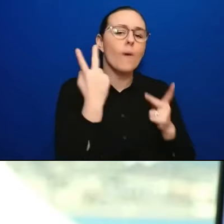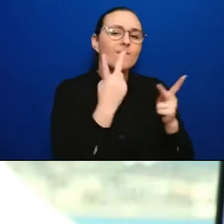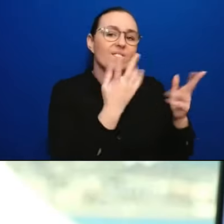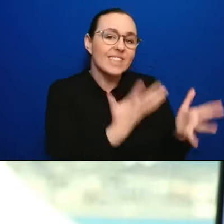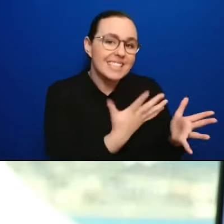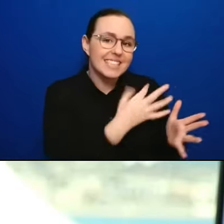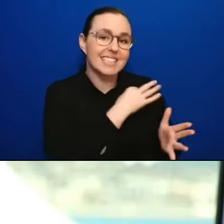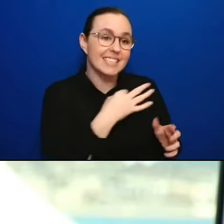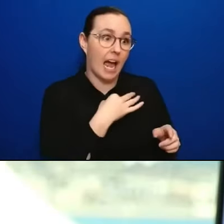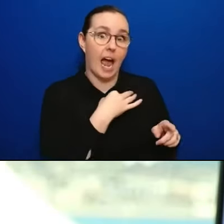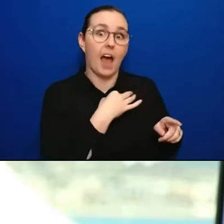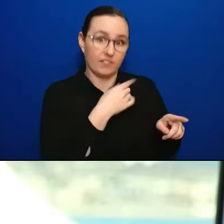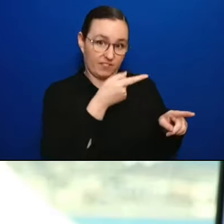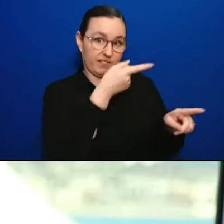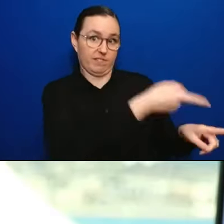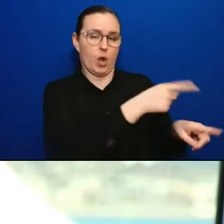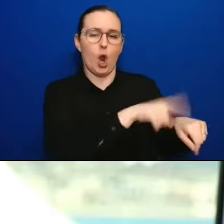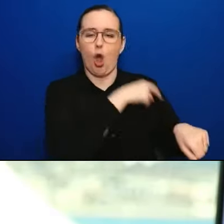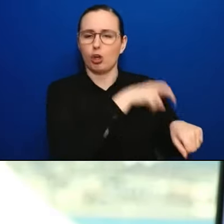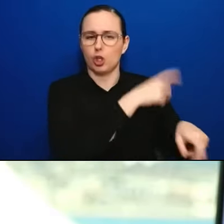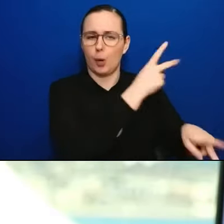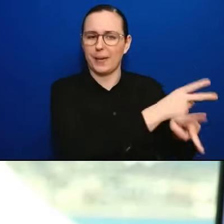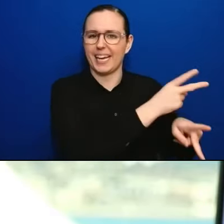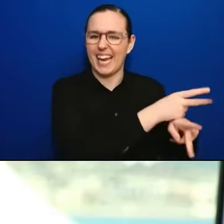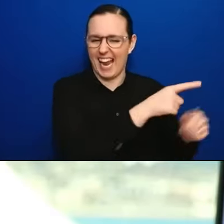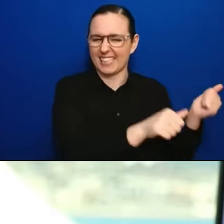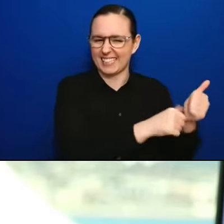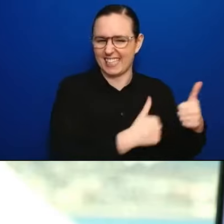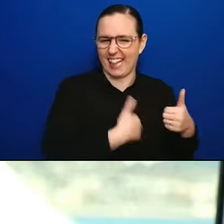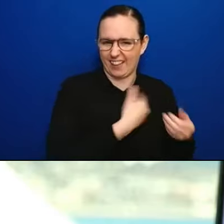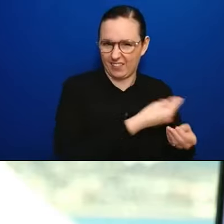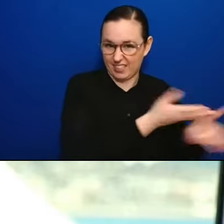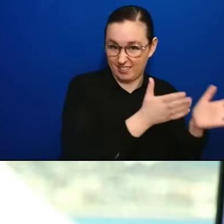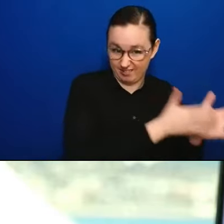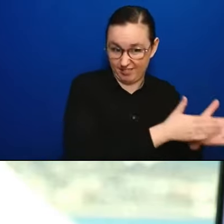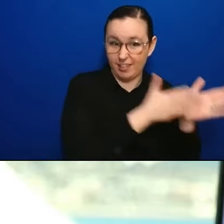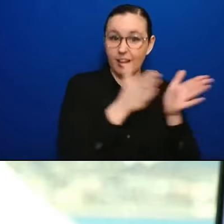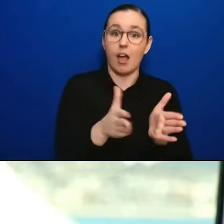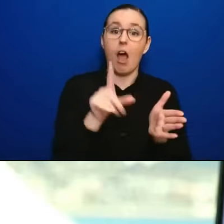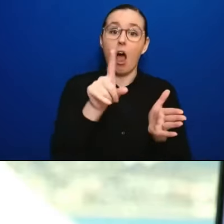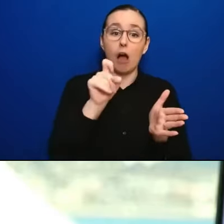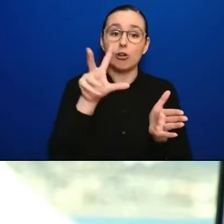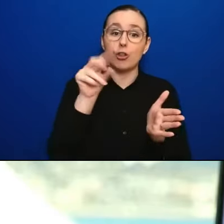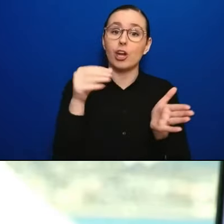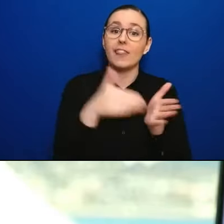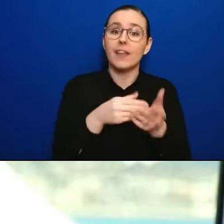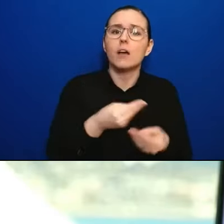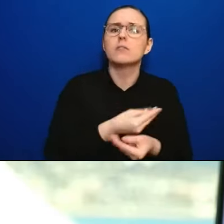260,000 to support testing of visitors and symptomatic staff in long-term care. And symptomatic staff in